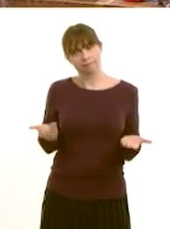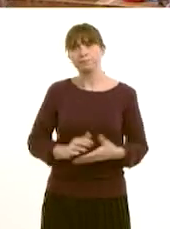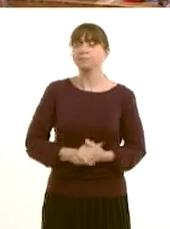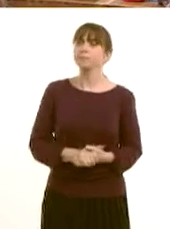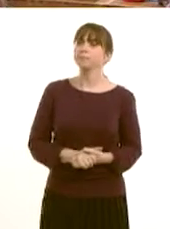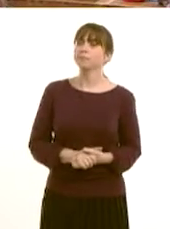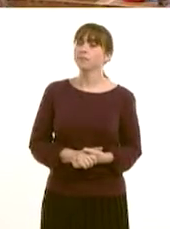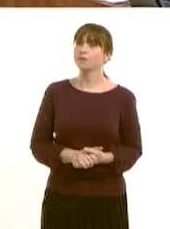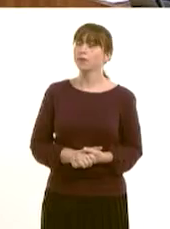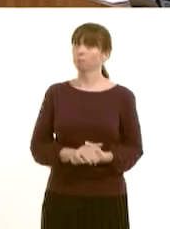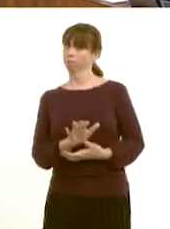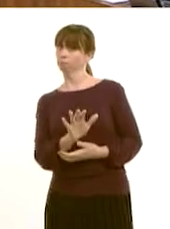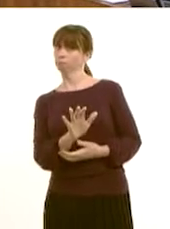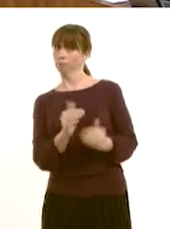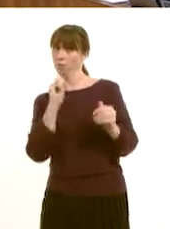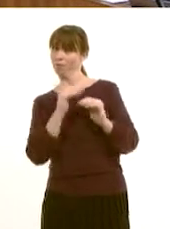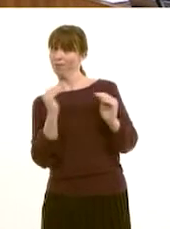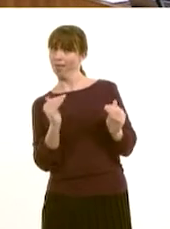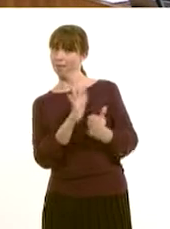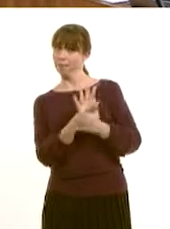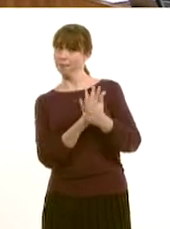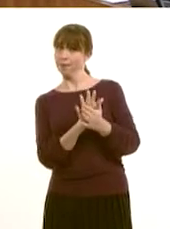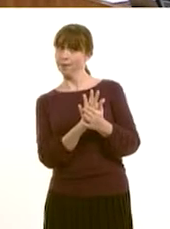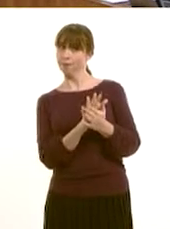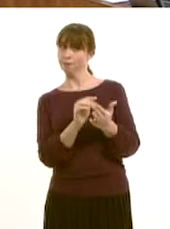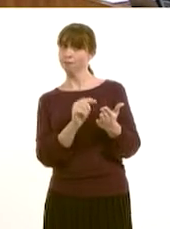Davies: So, I take it from that that it will be the settlement that we will be voting on